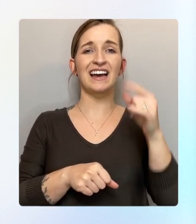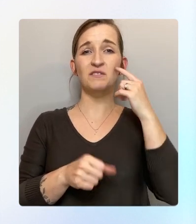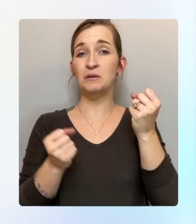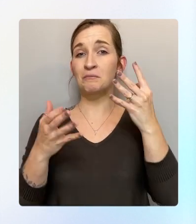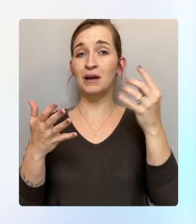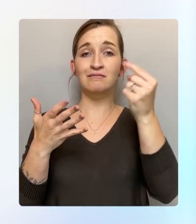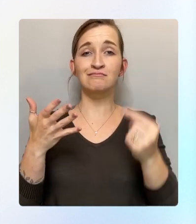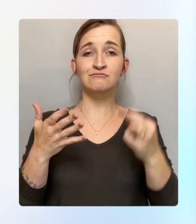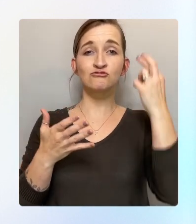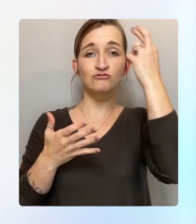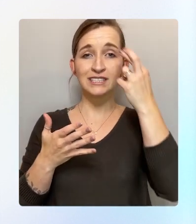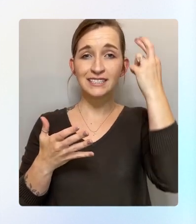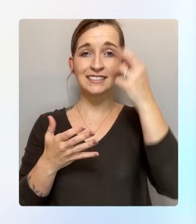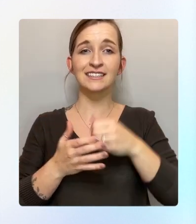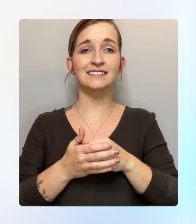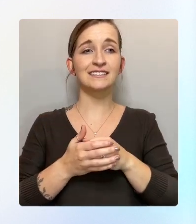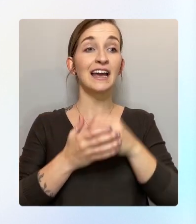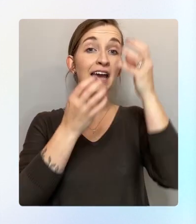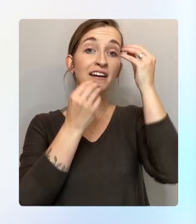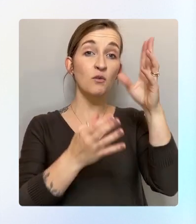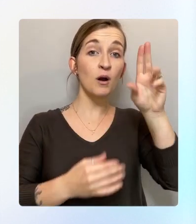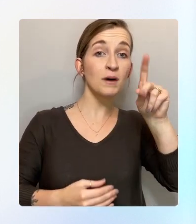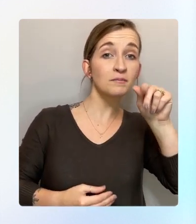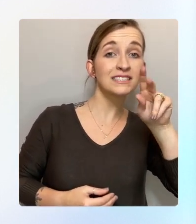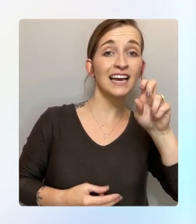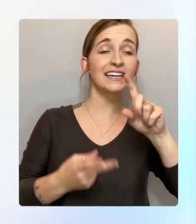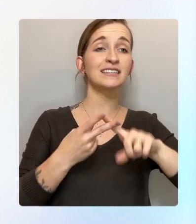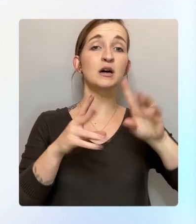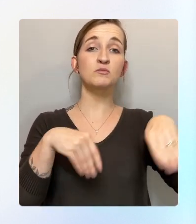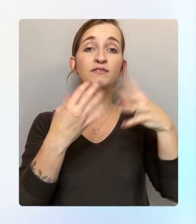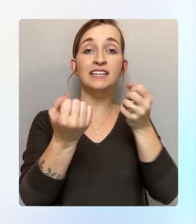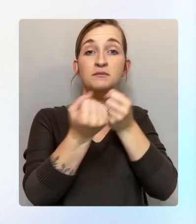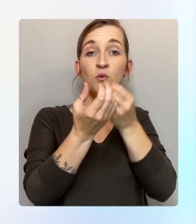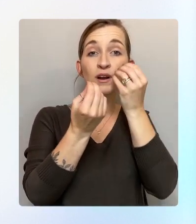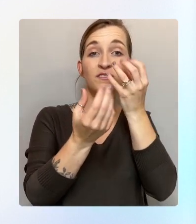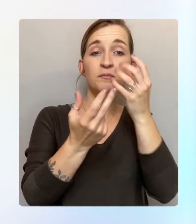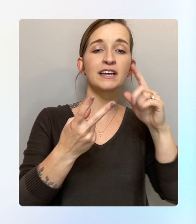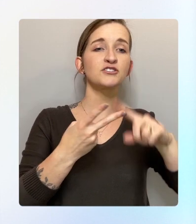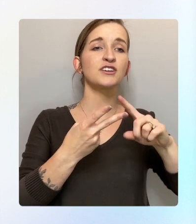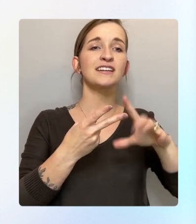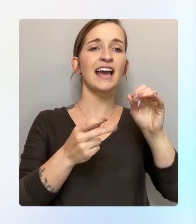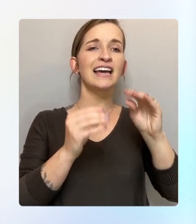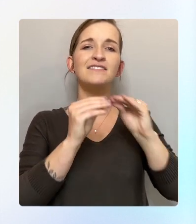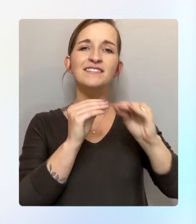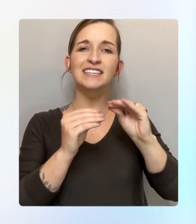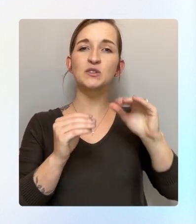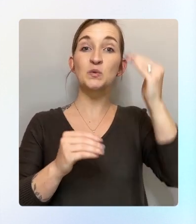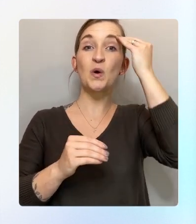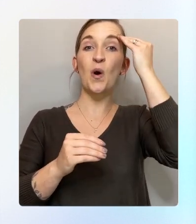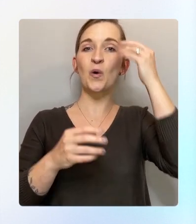as well as provide support information and flag known issues. In these posts, we like to mix in screenshots